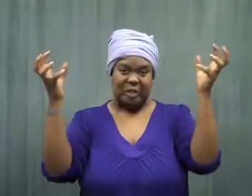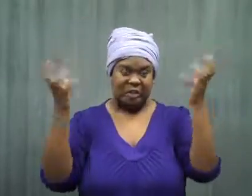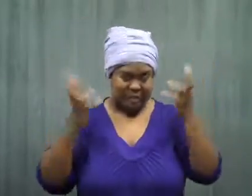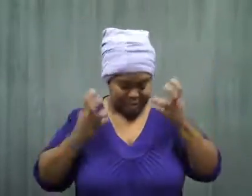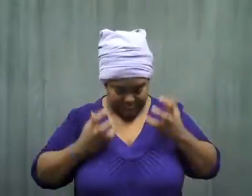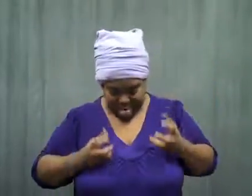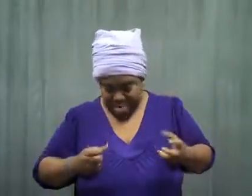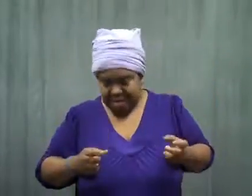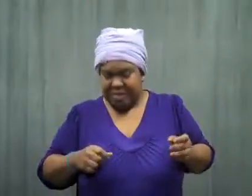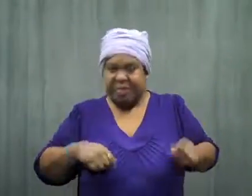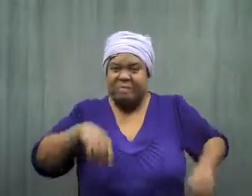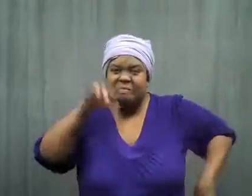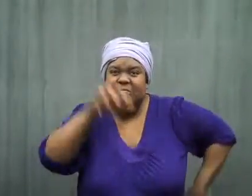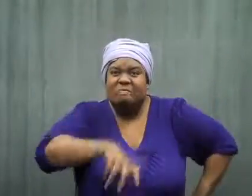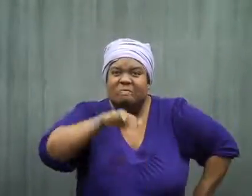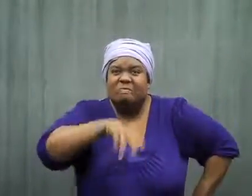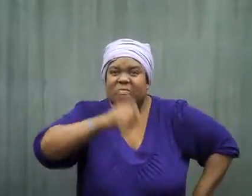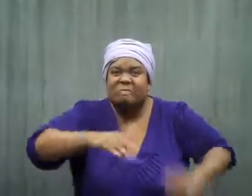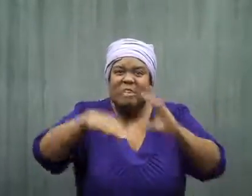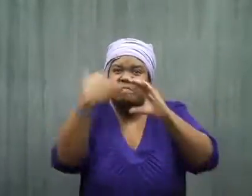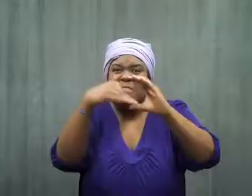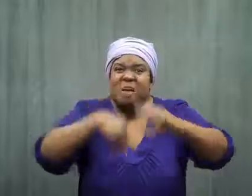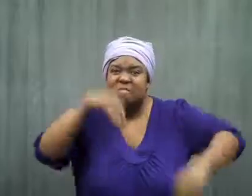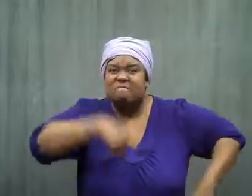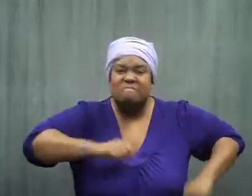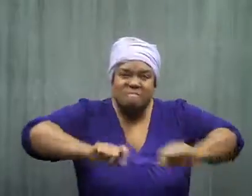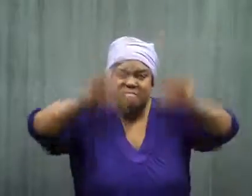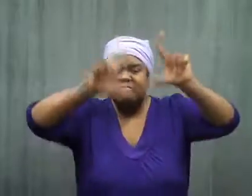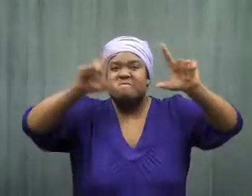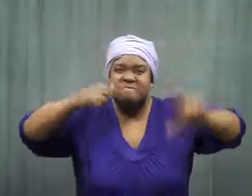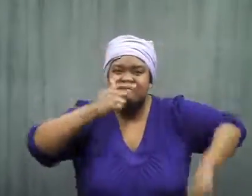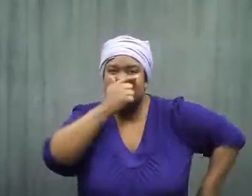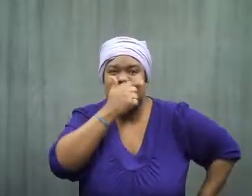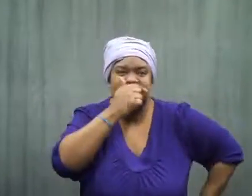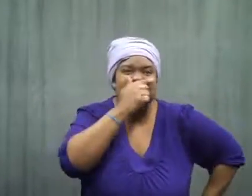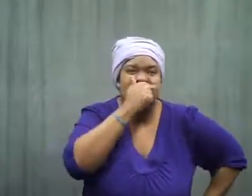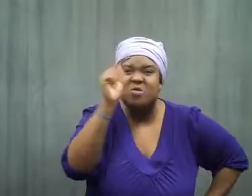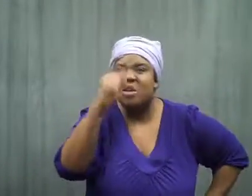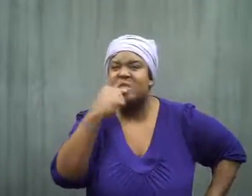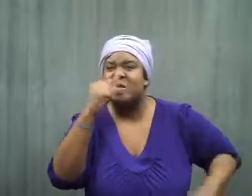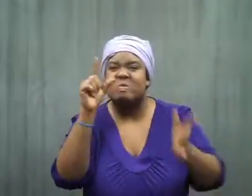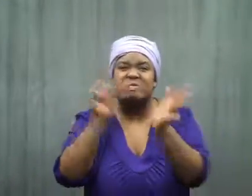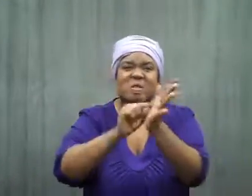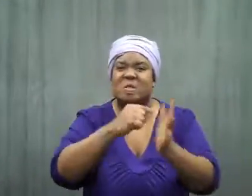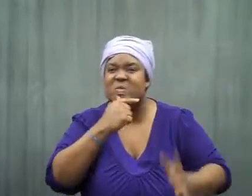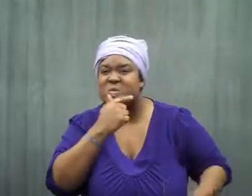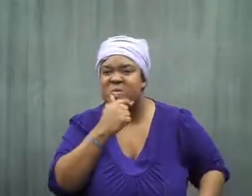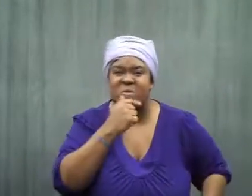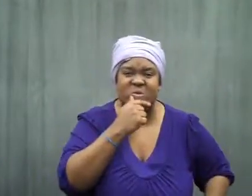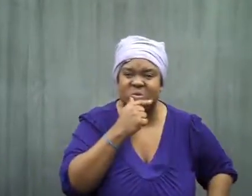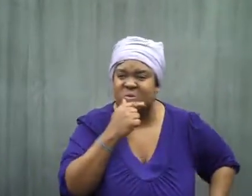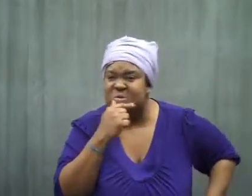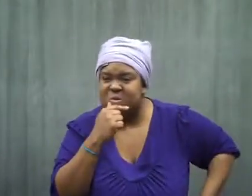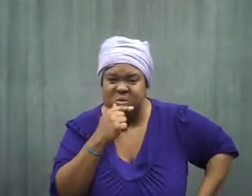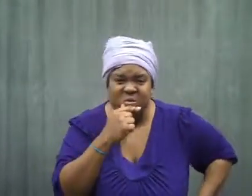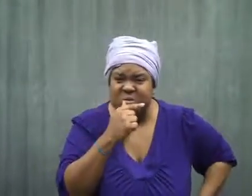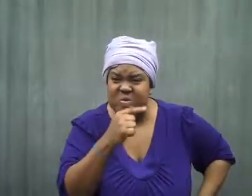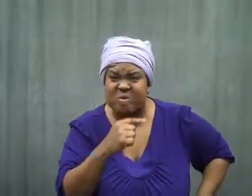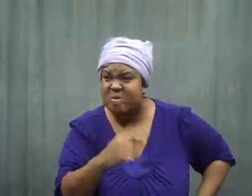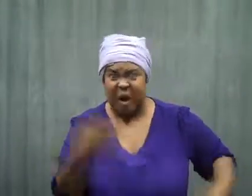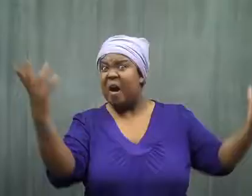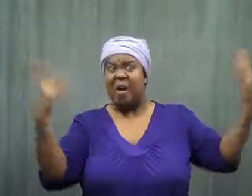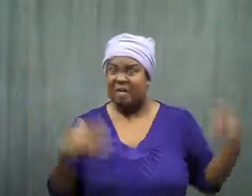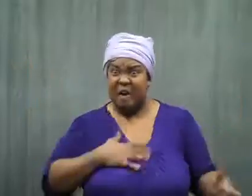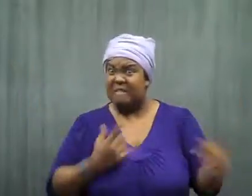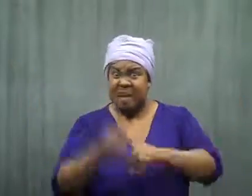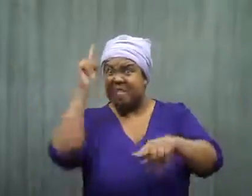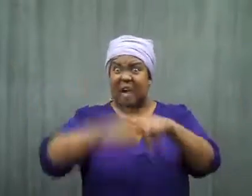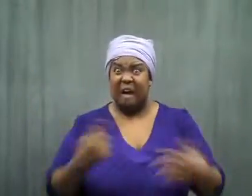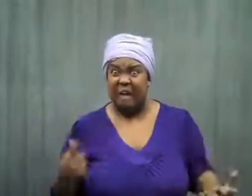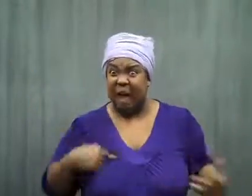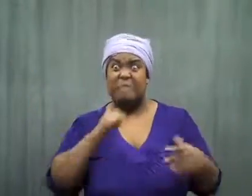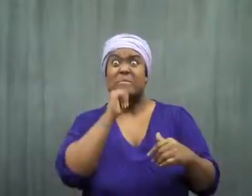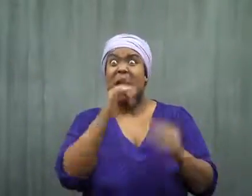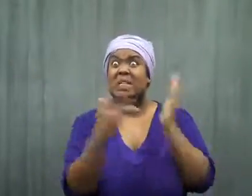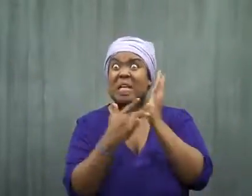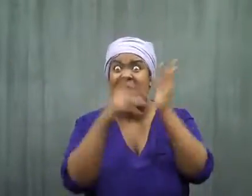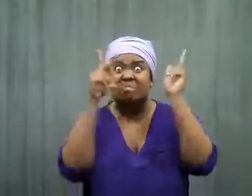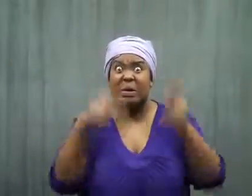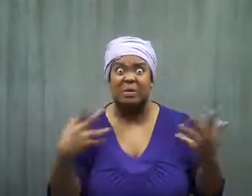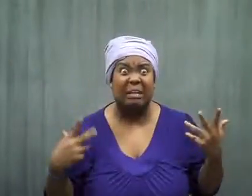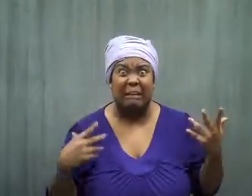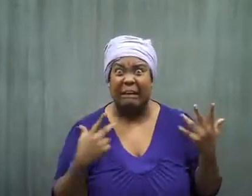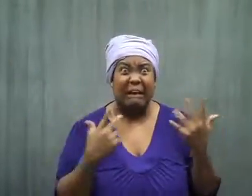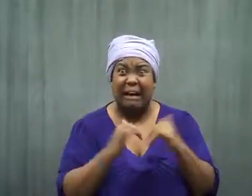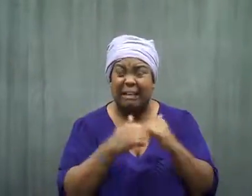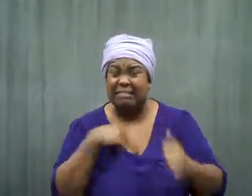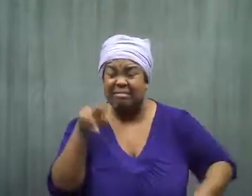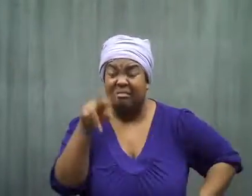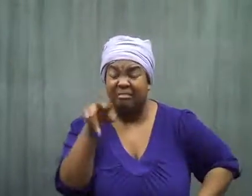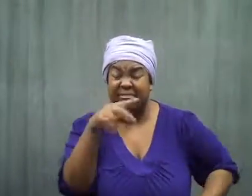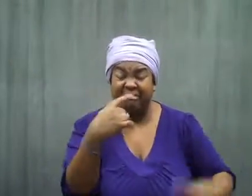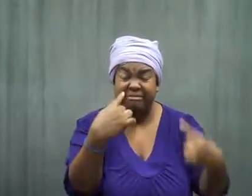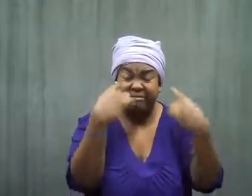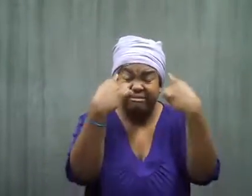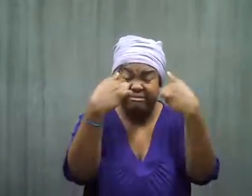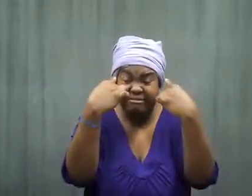I brought up the email, looking for where it said to print it.